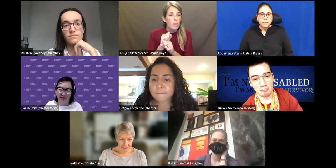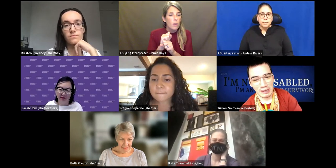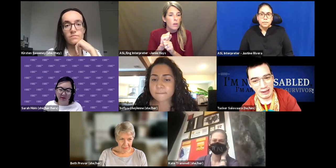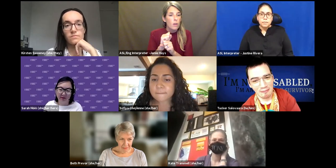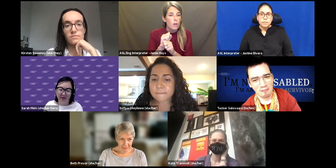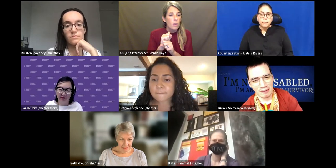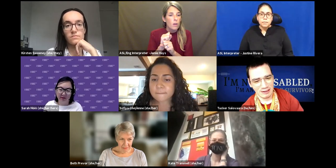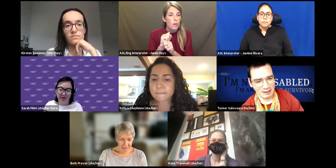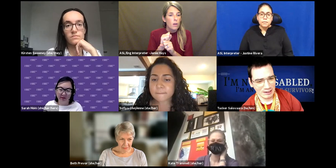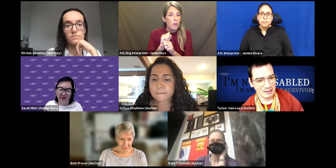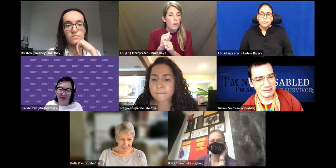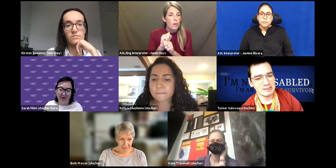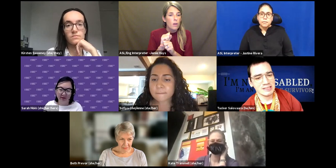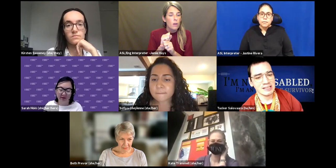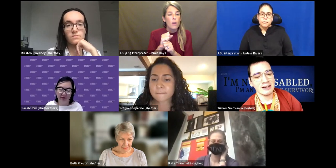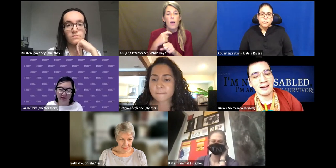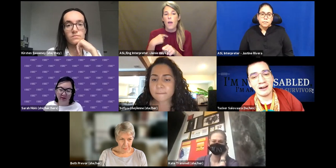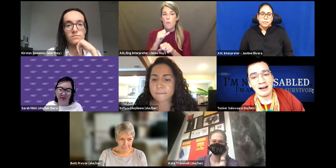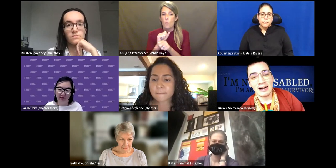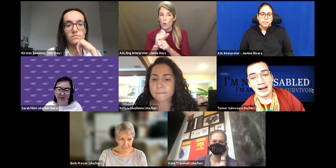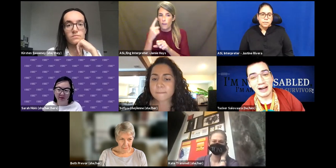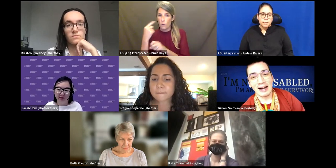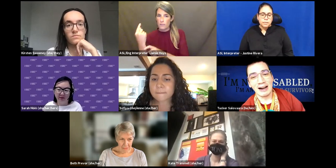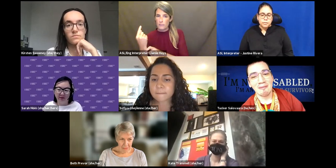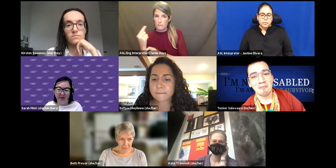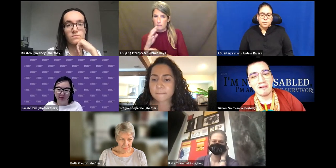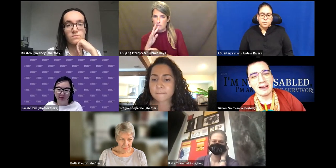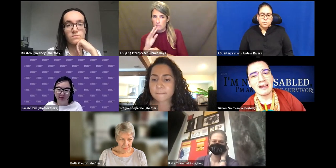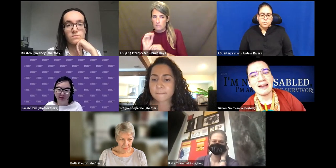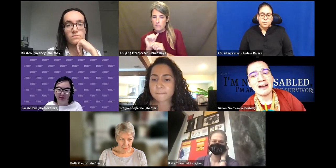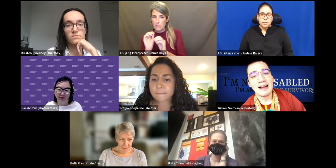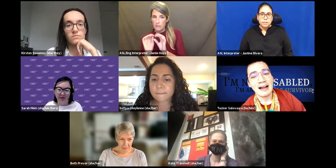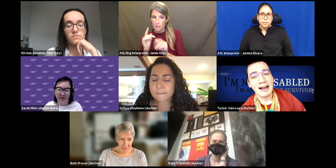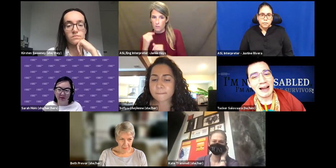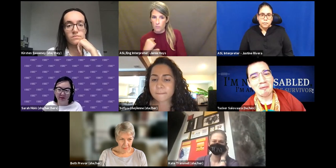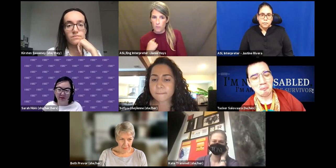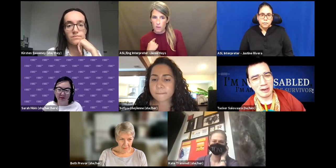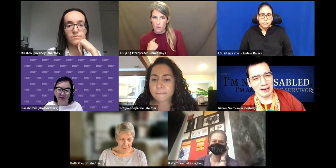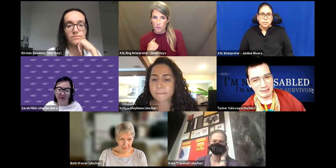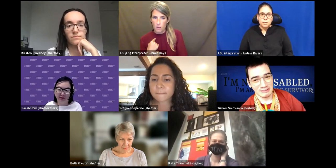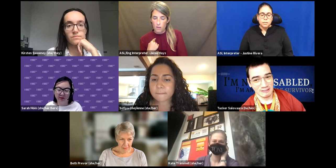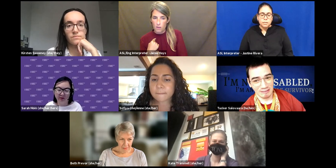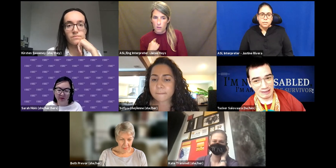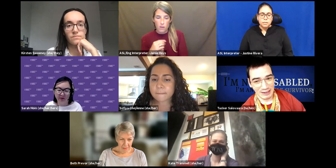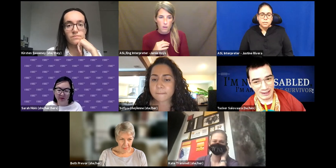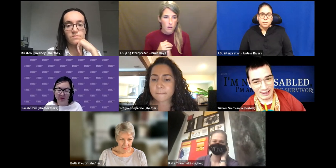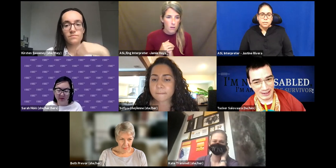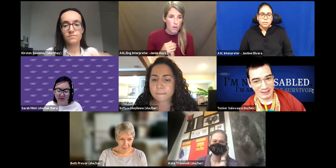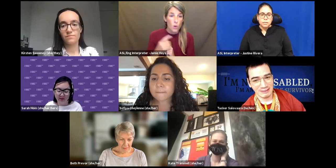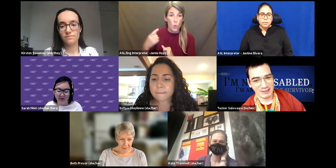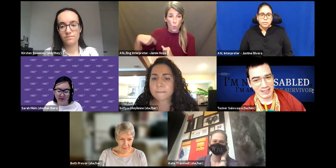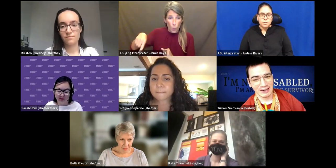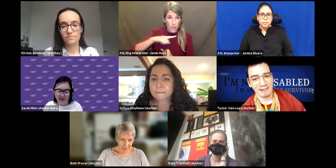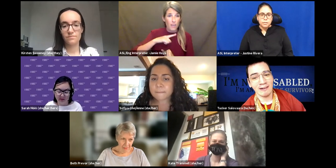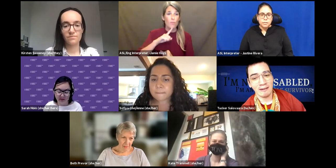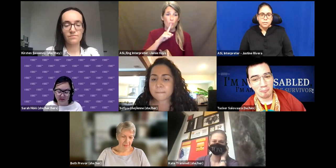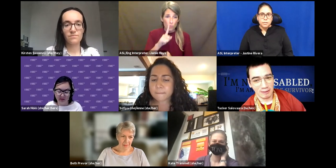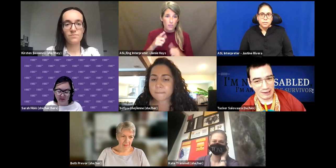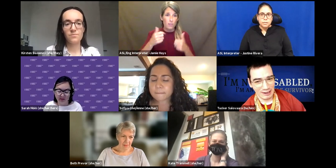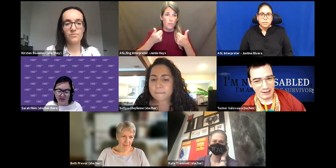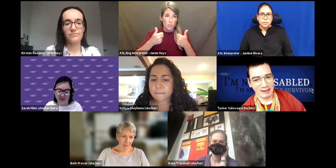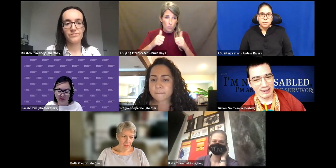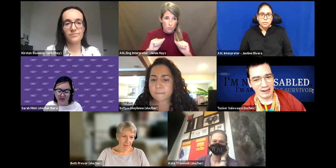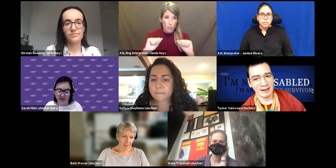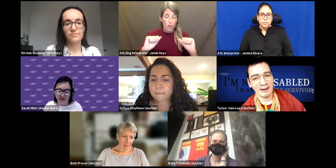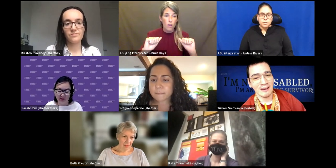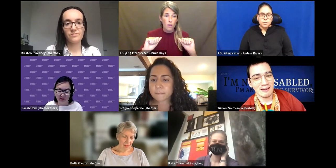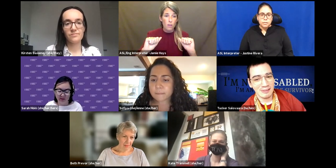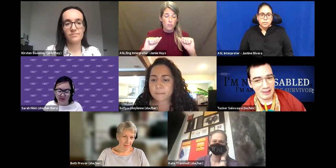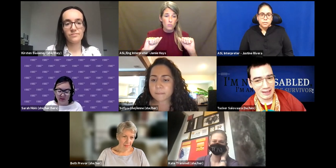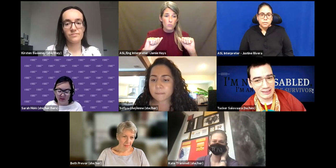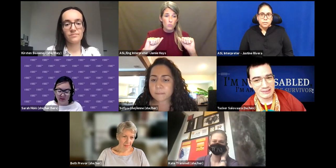Barriers, and we have been trying to break this